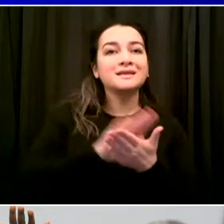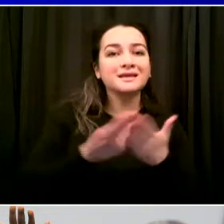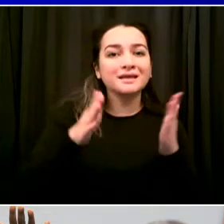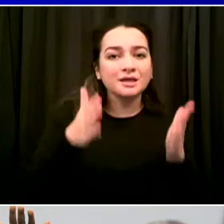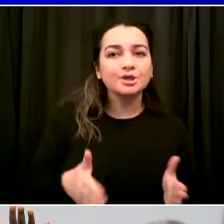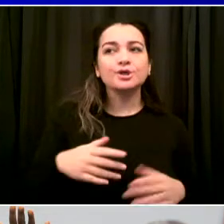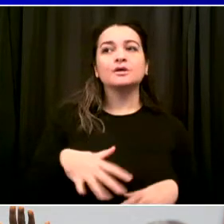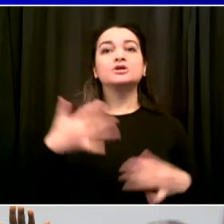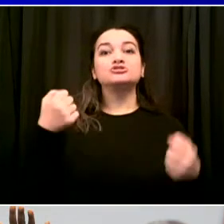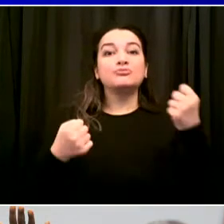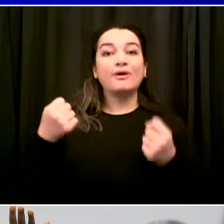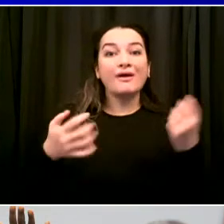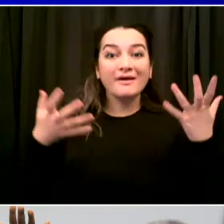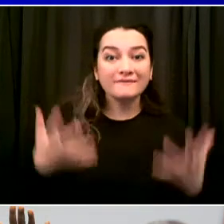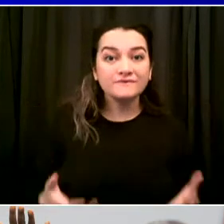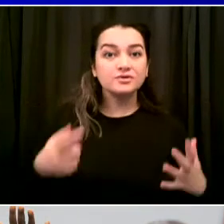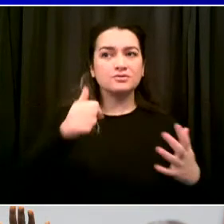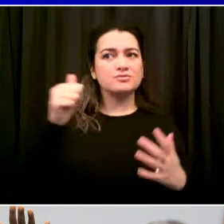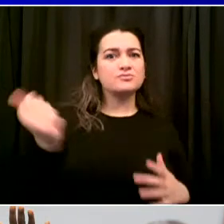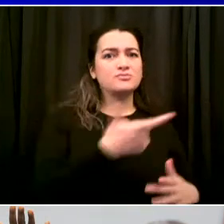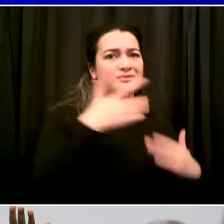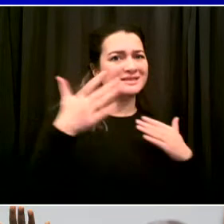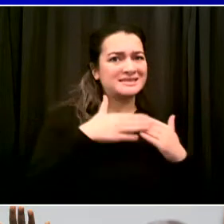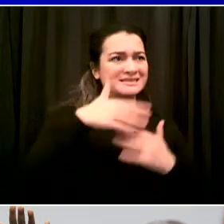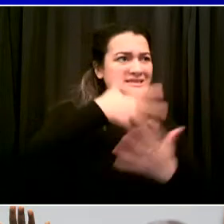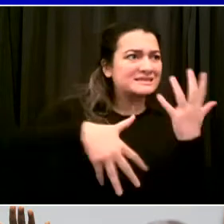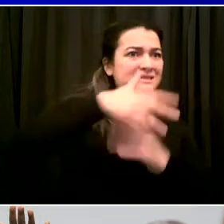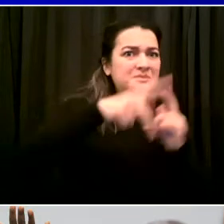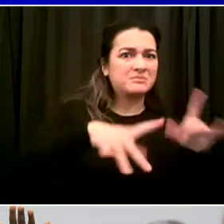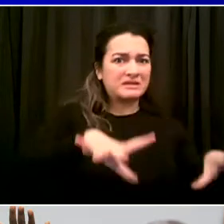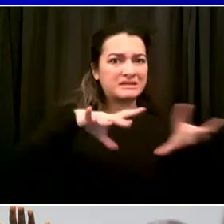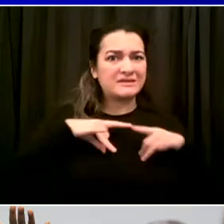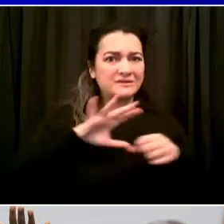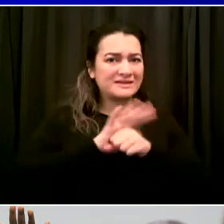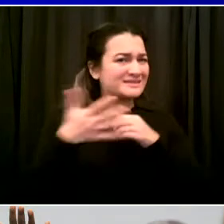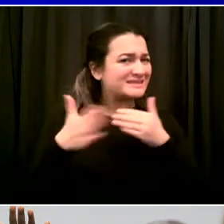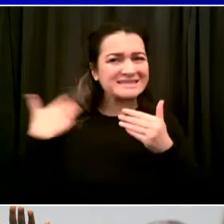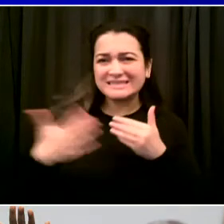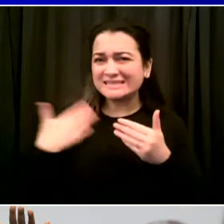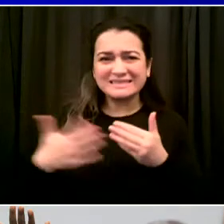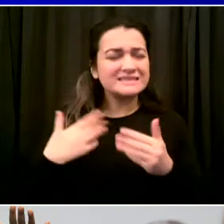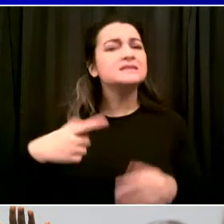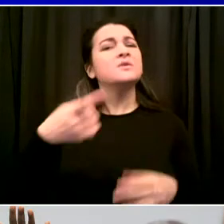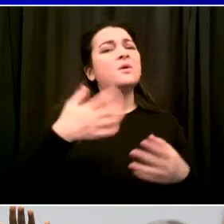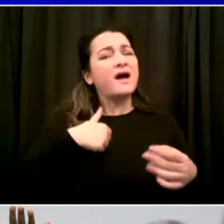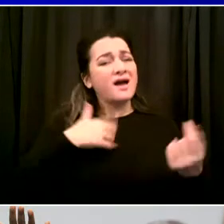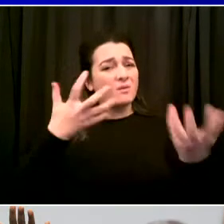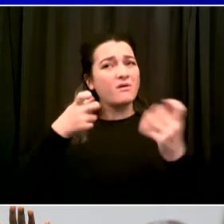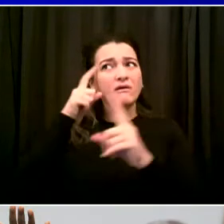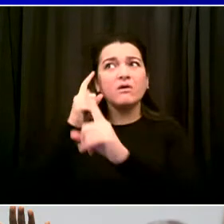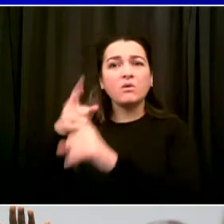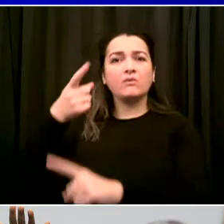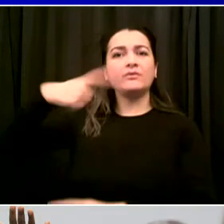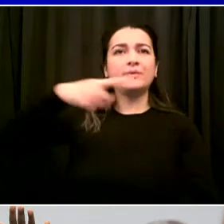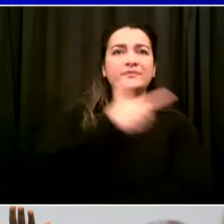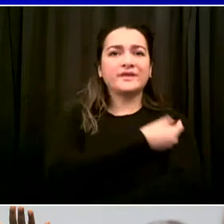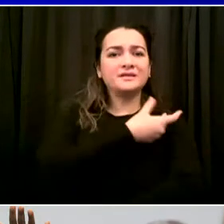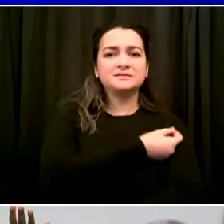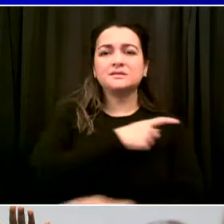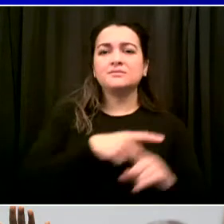THAT KEEP THIS S CITITCY LEAN, SANITATION WORKERS, OTHERER